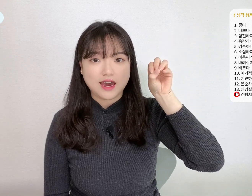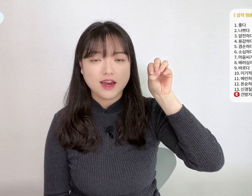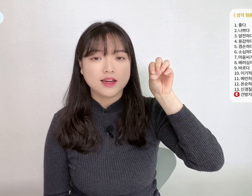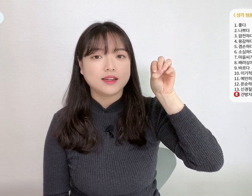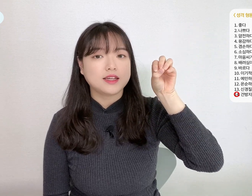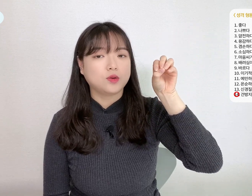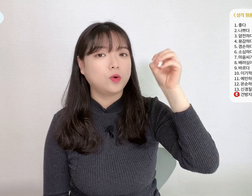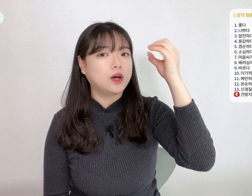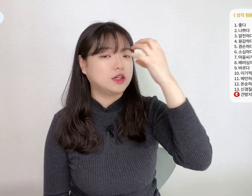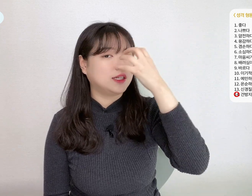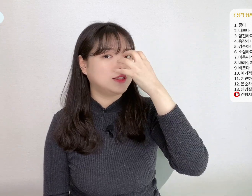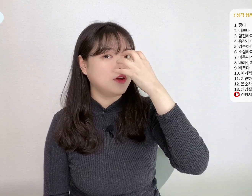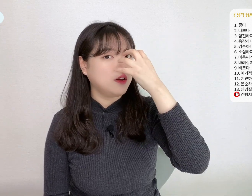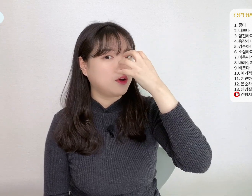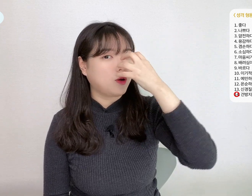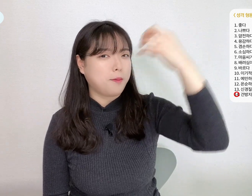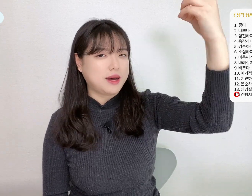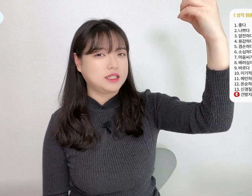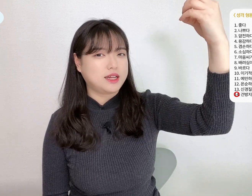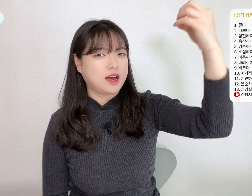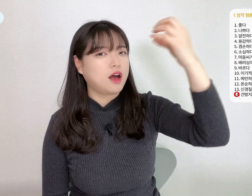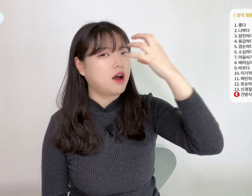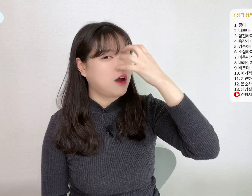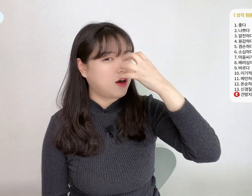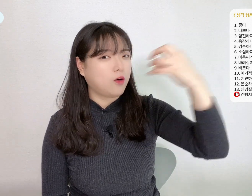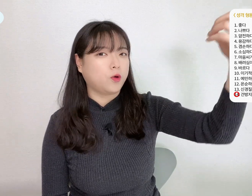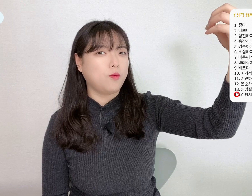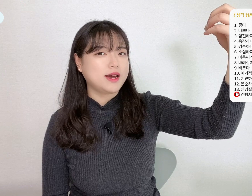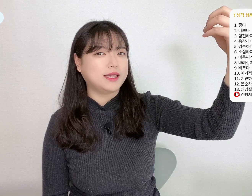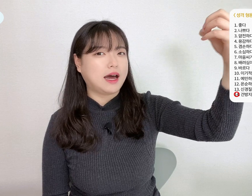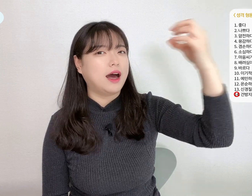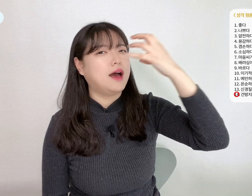to your nose like this and get cocky and proud